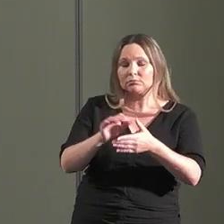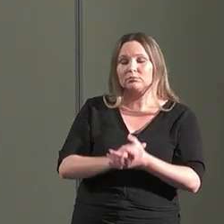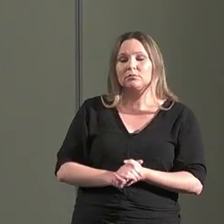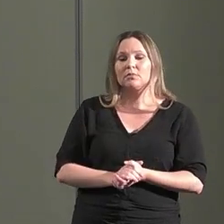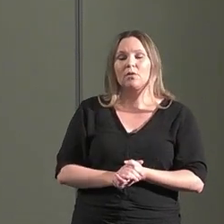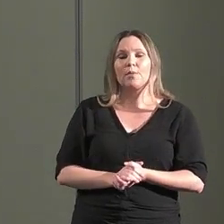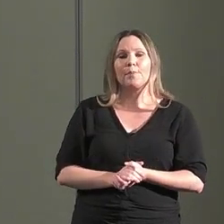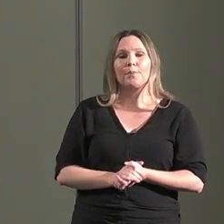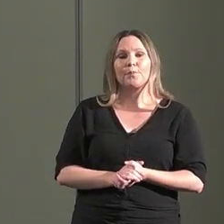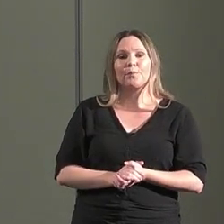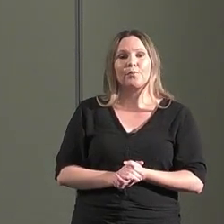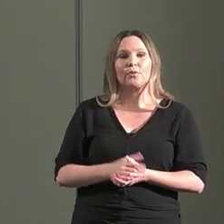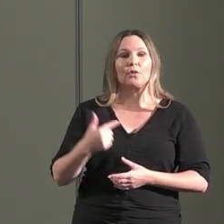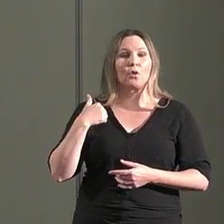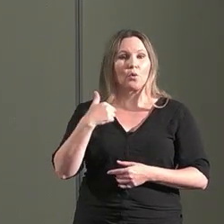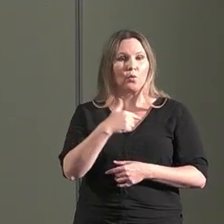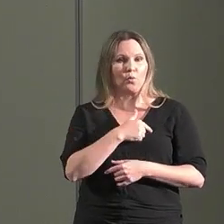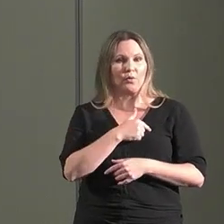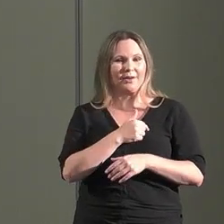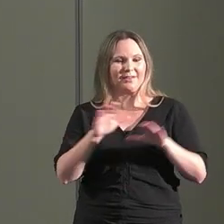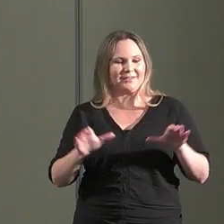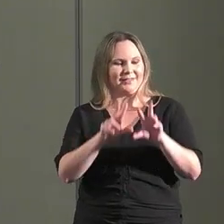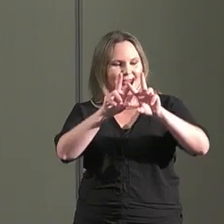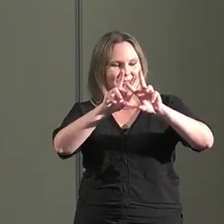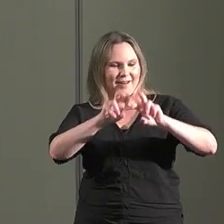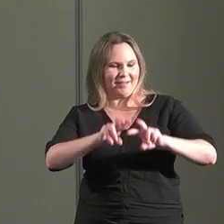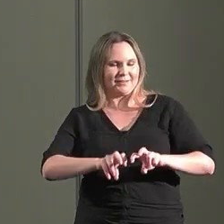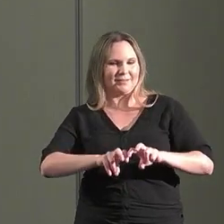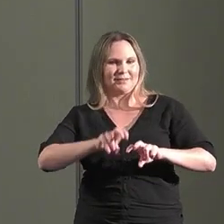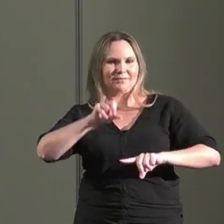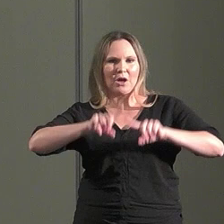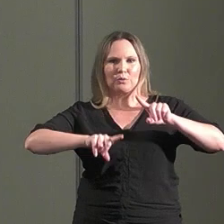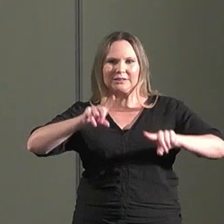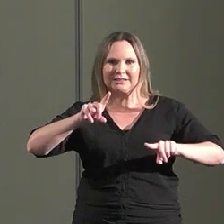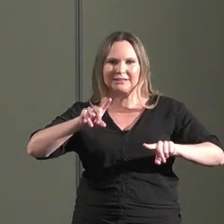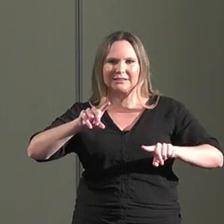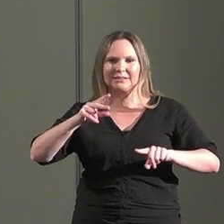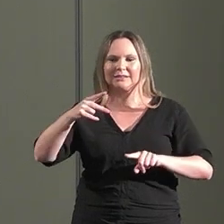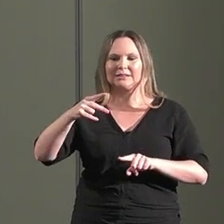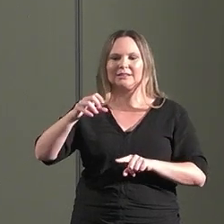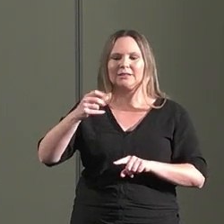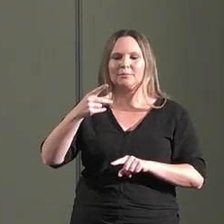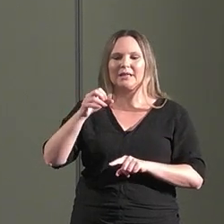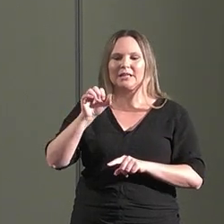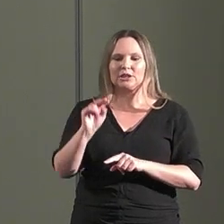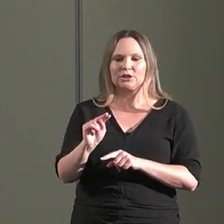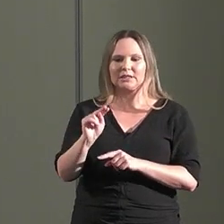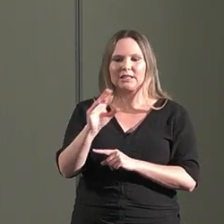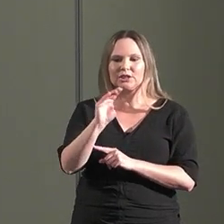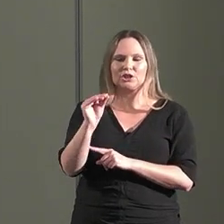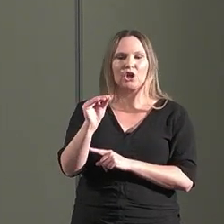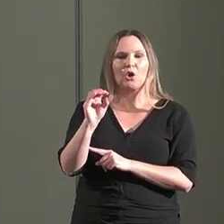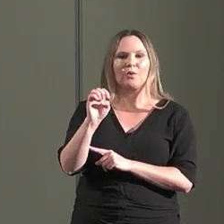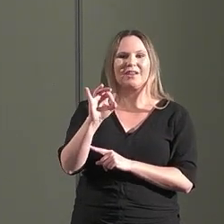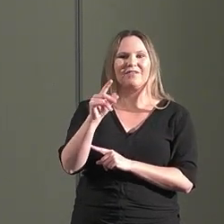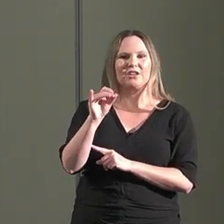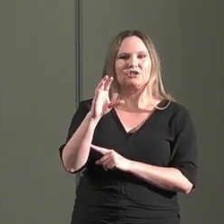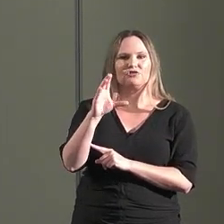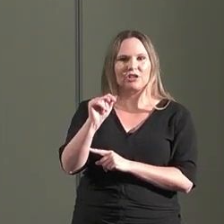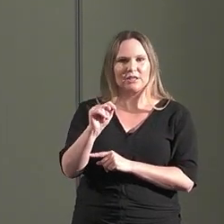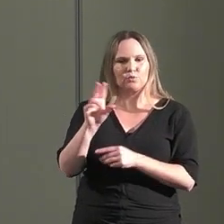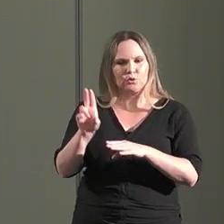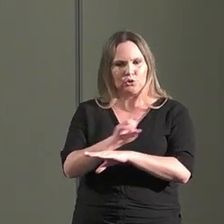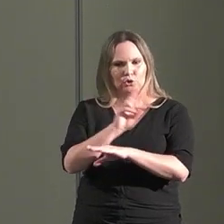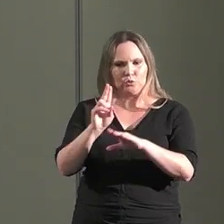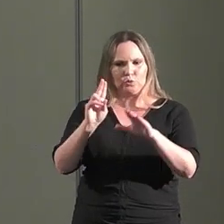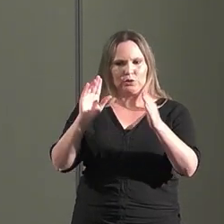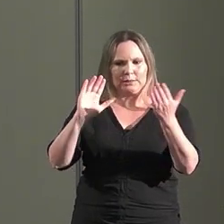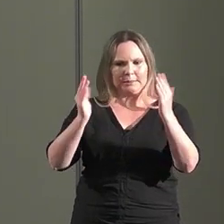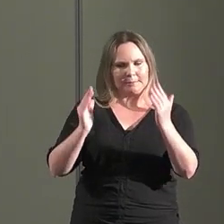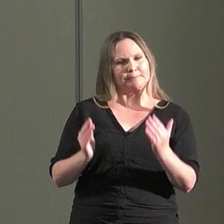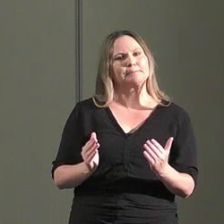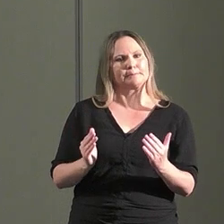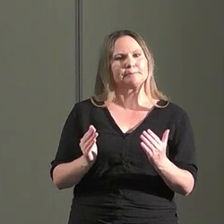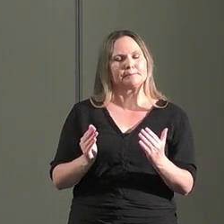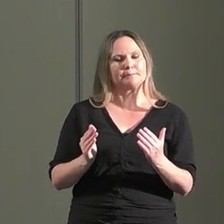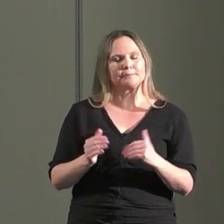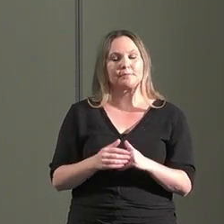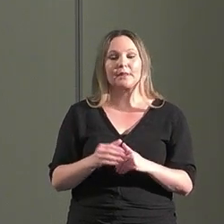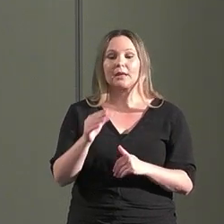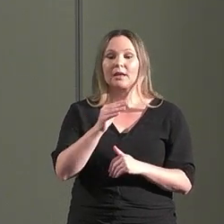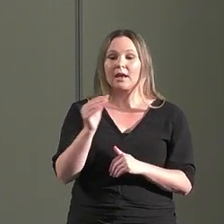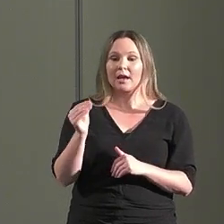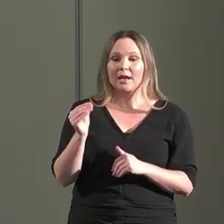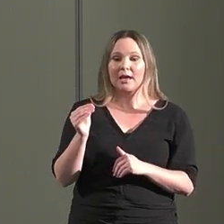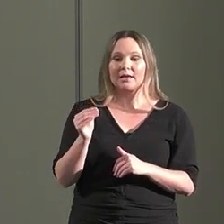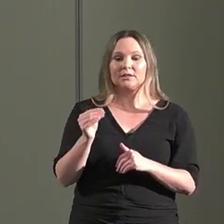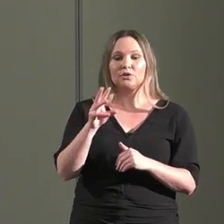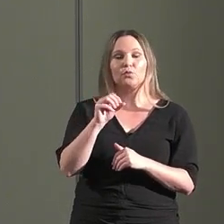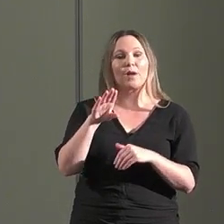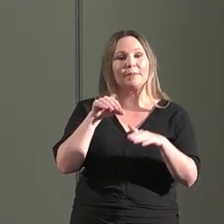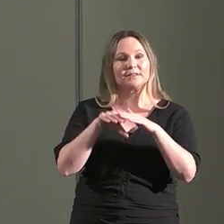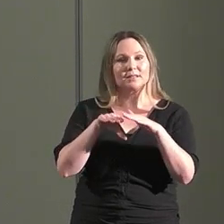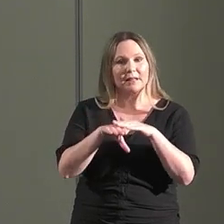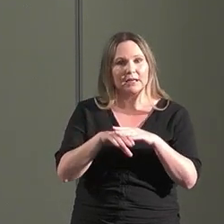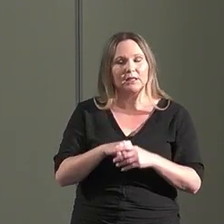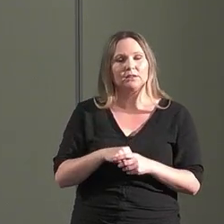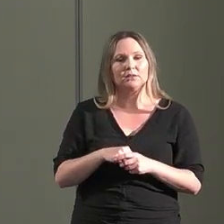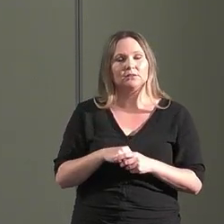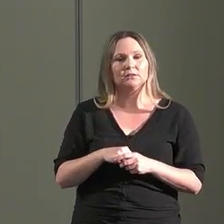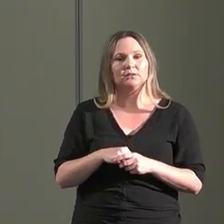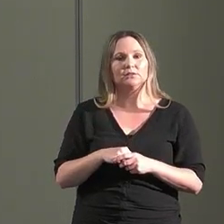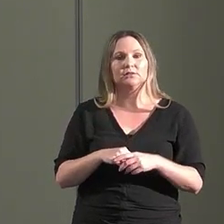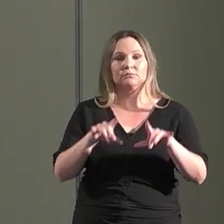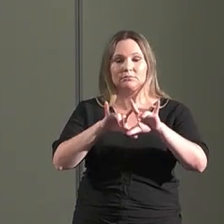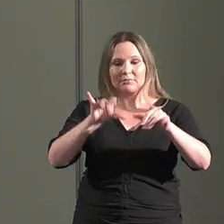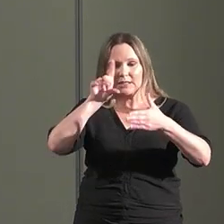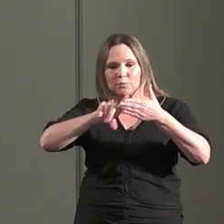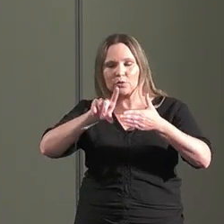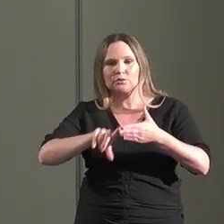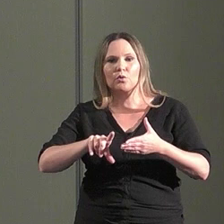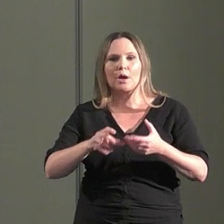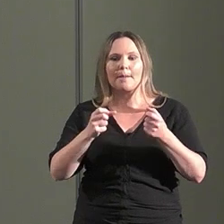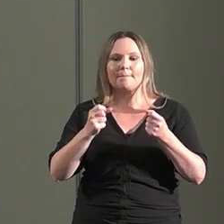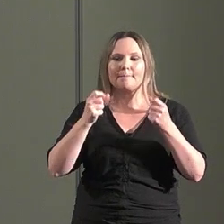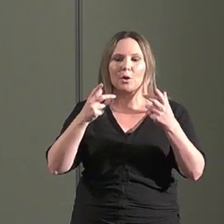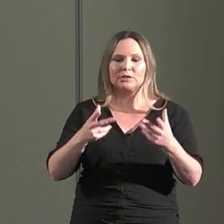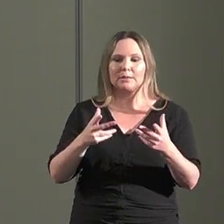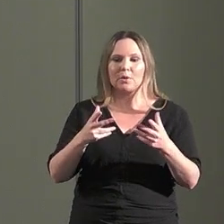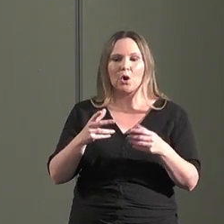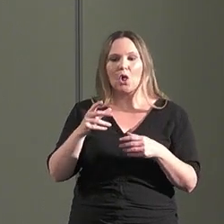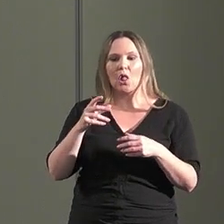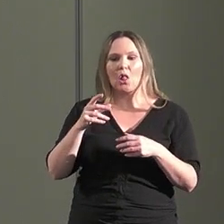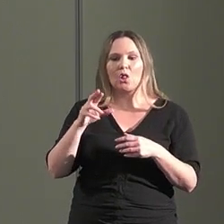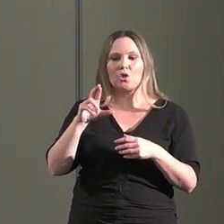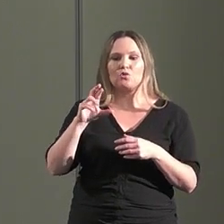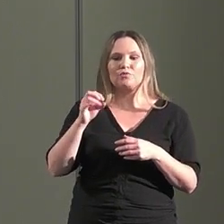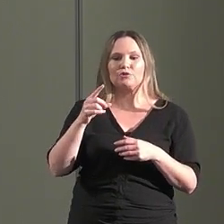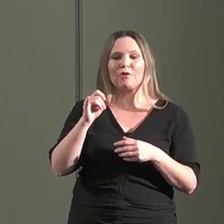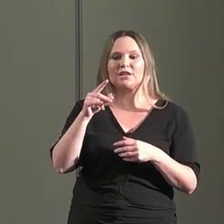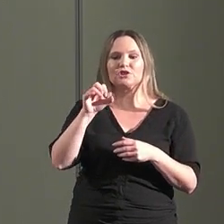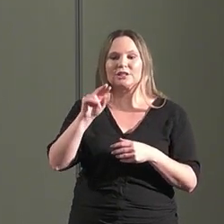We did an analysis variance and Pearson coefficient to test the -- and web